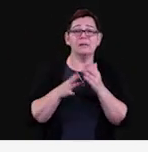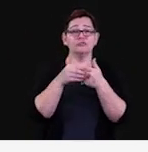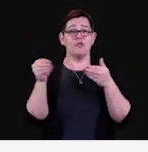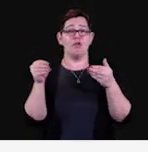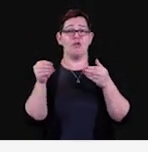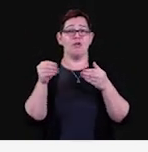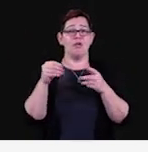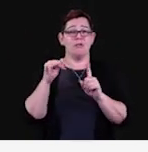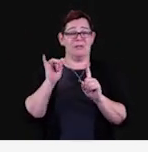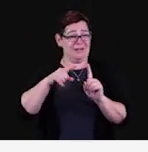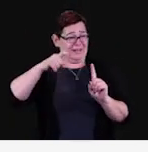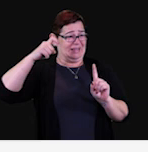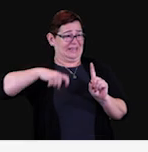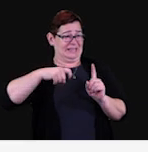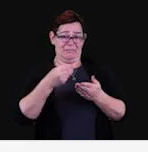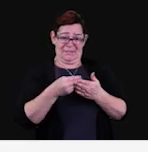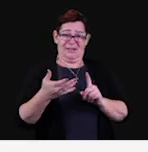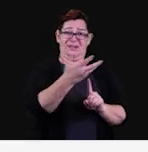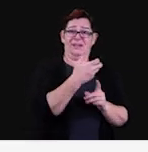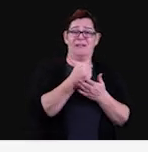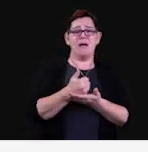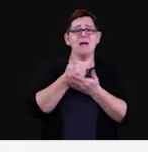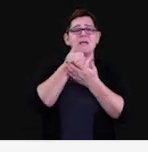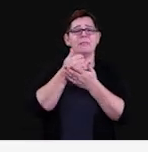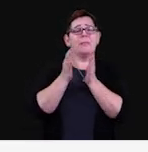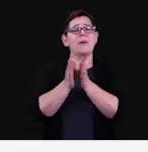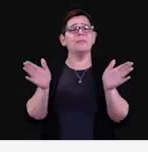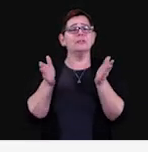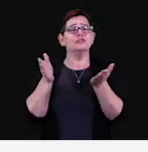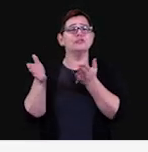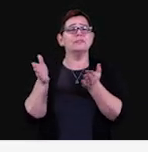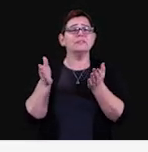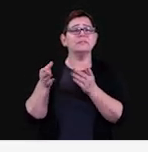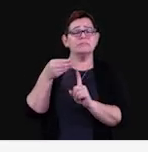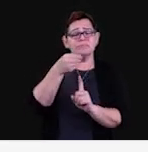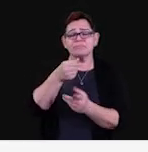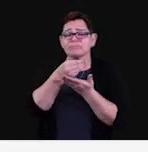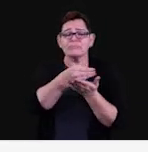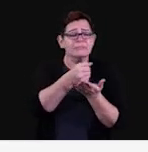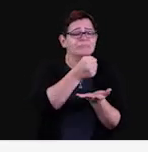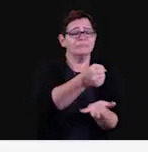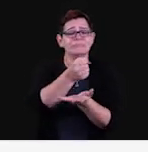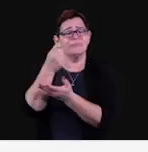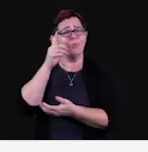So be part of the solution! Know how to recognize and avoid the underground economy.